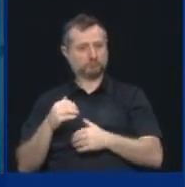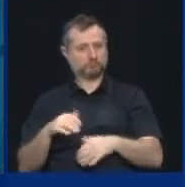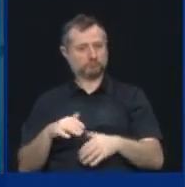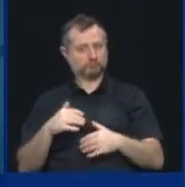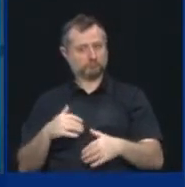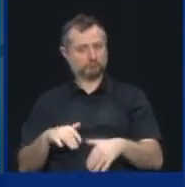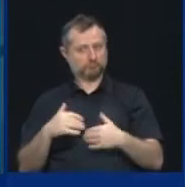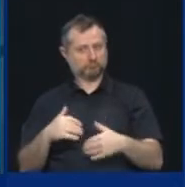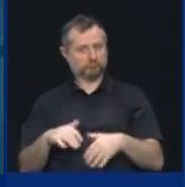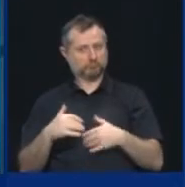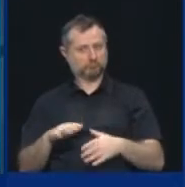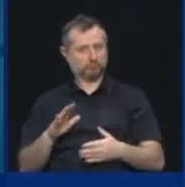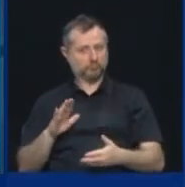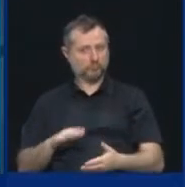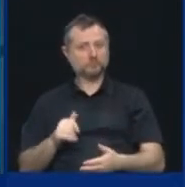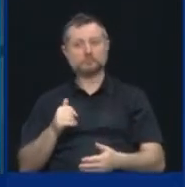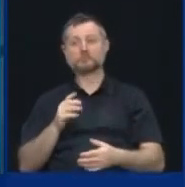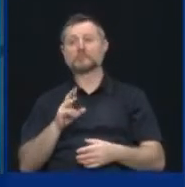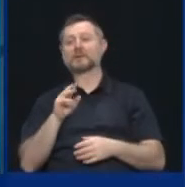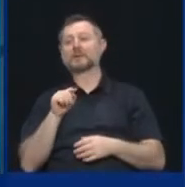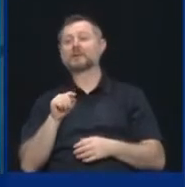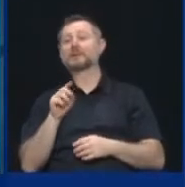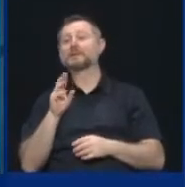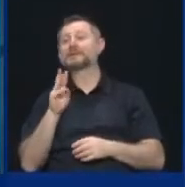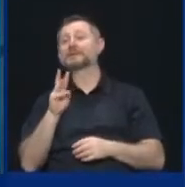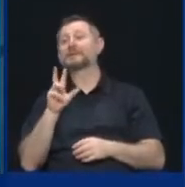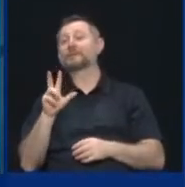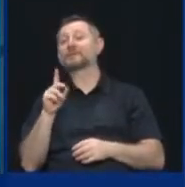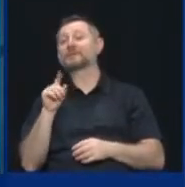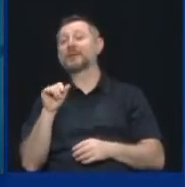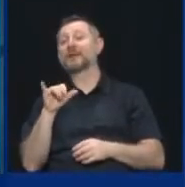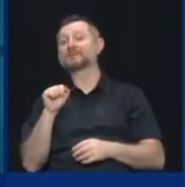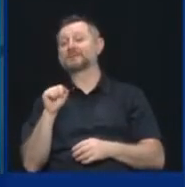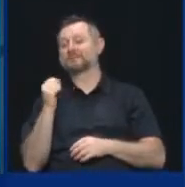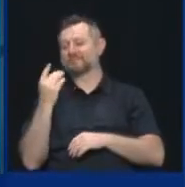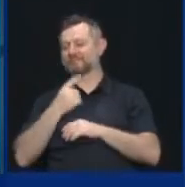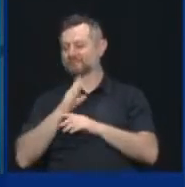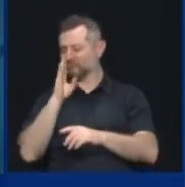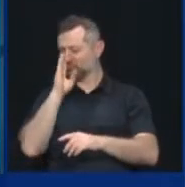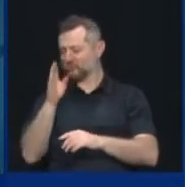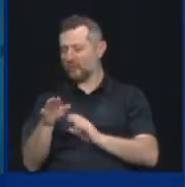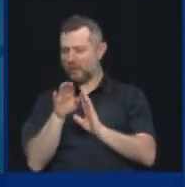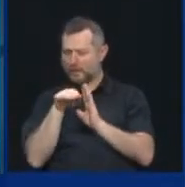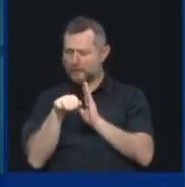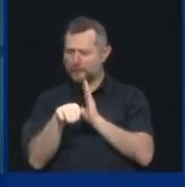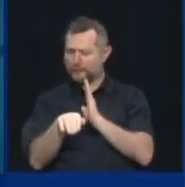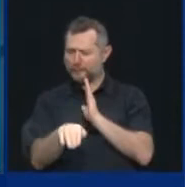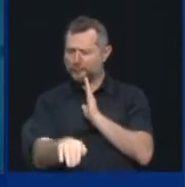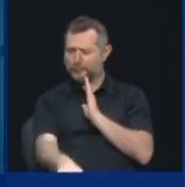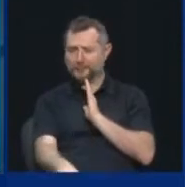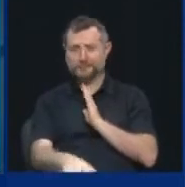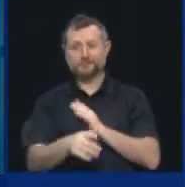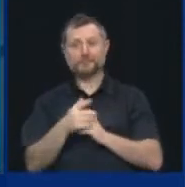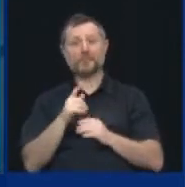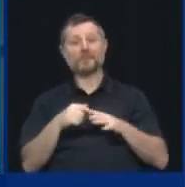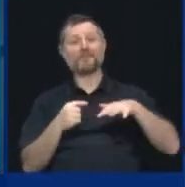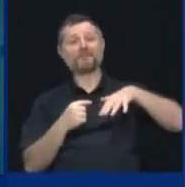TODAY WE ARE AT .51%. 63 STRAIGHT DAYS OF DECLINE.